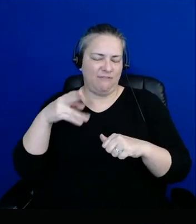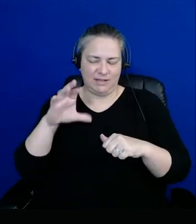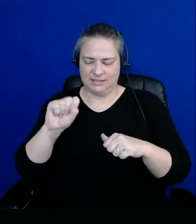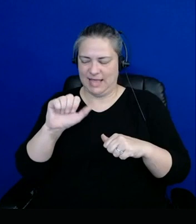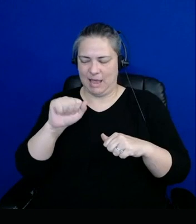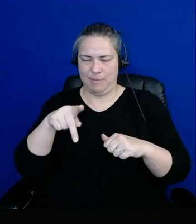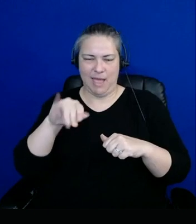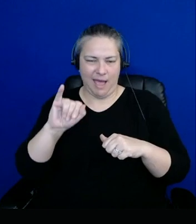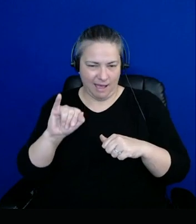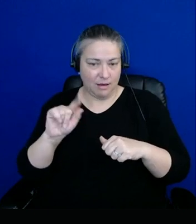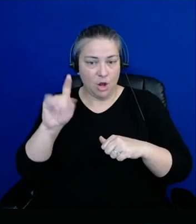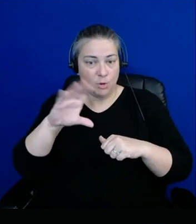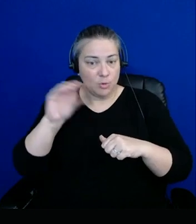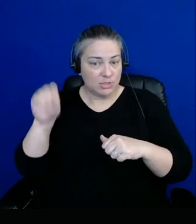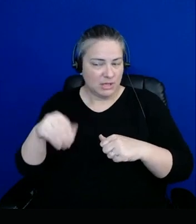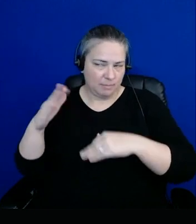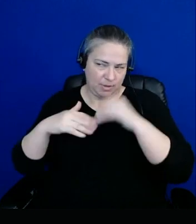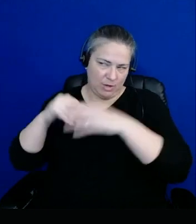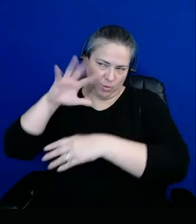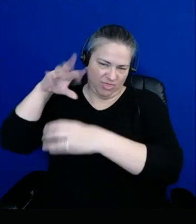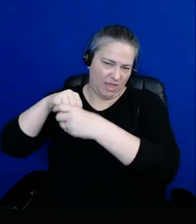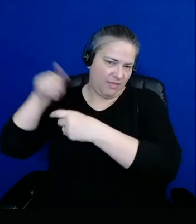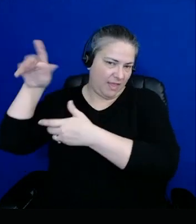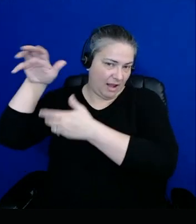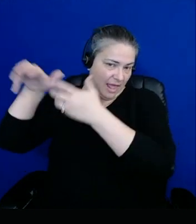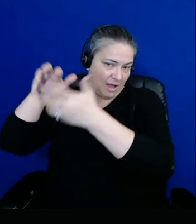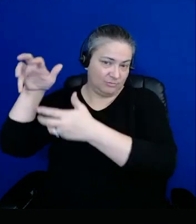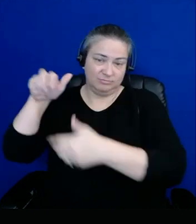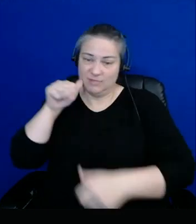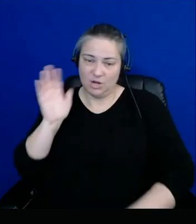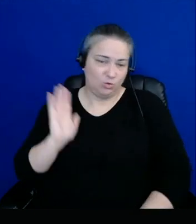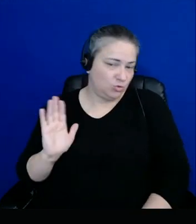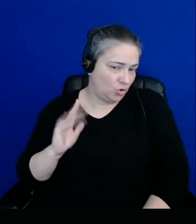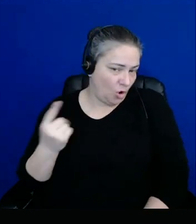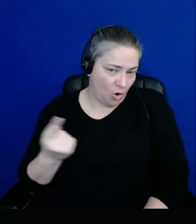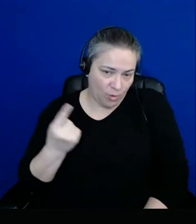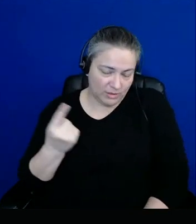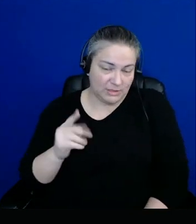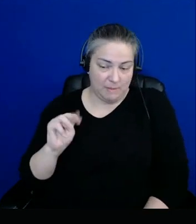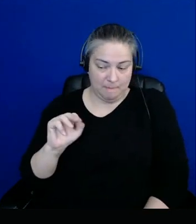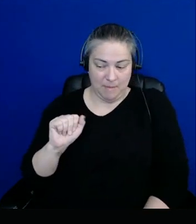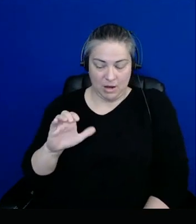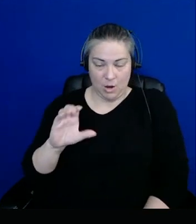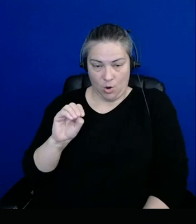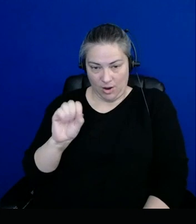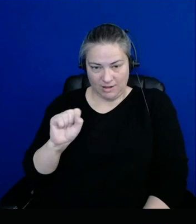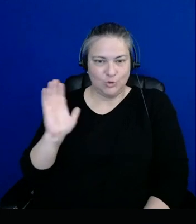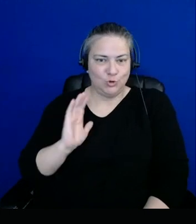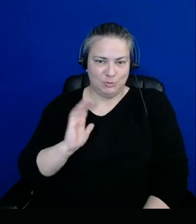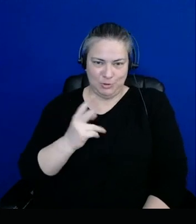of this is built in the cloud today. It wasn't always that way. Our Mac OS build pool used to be 2 Mac